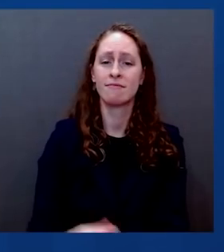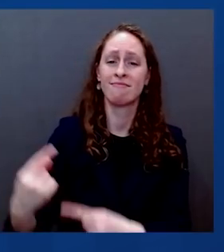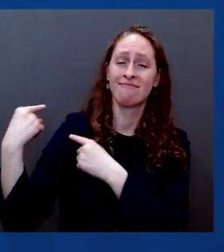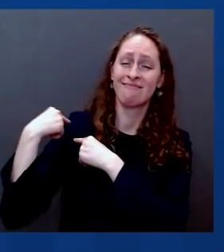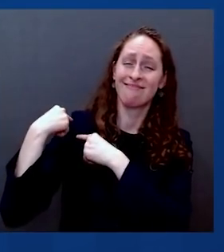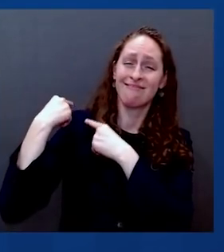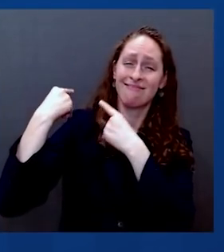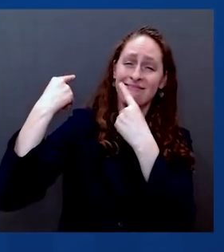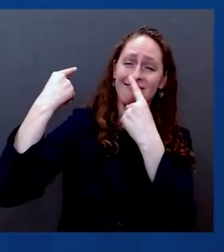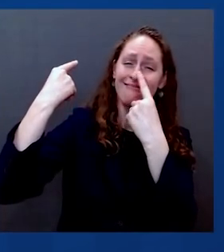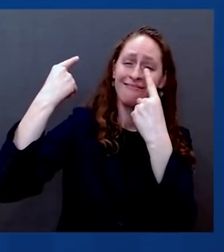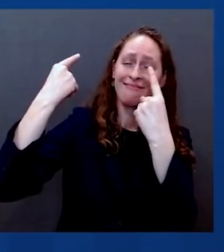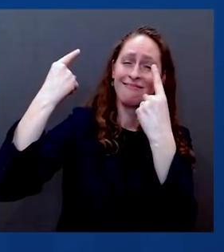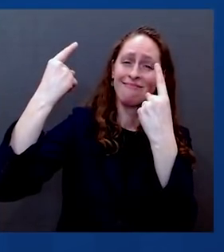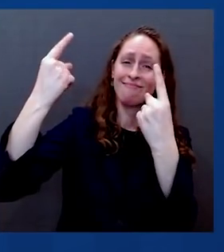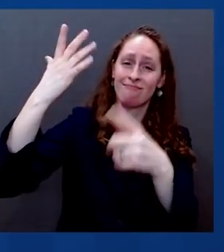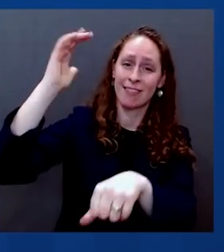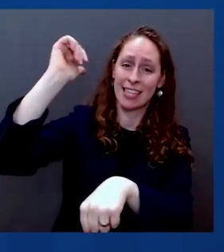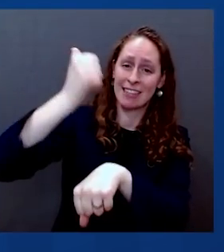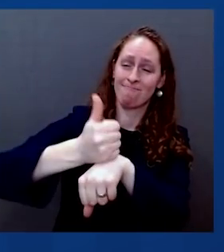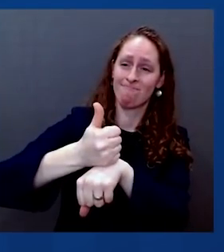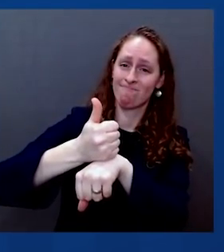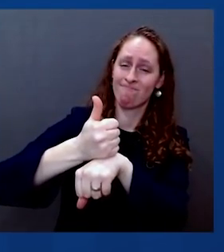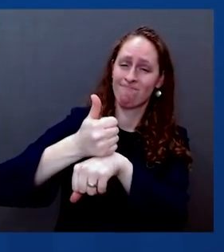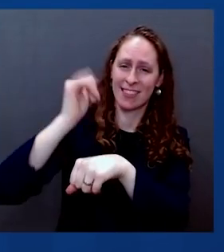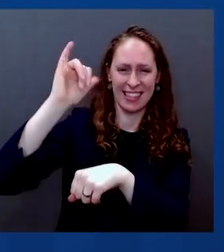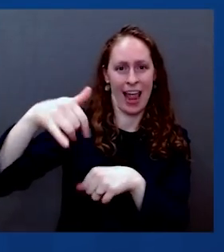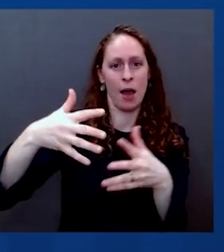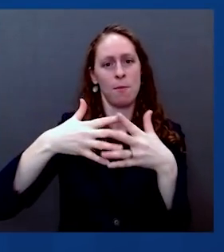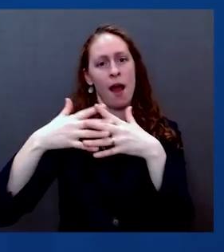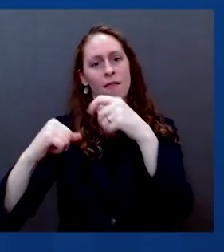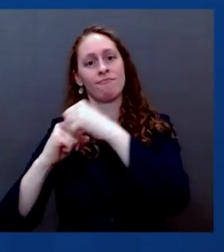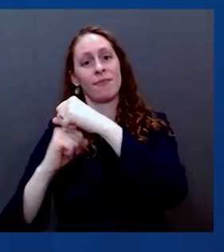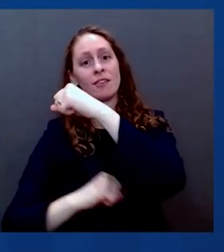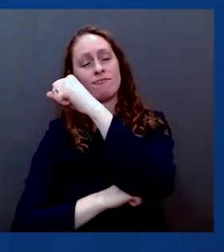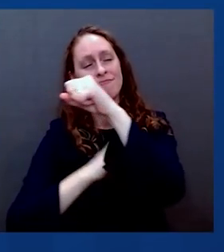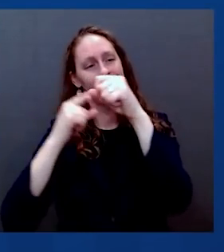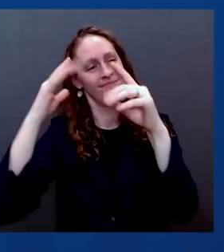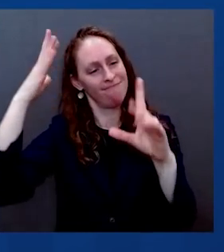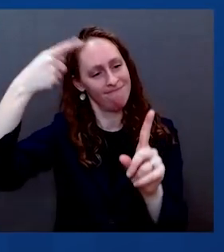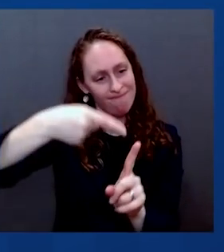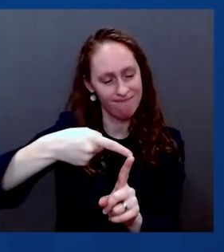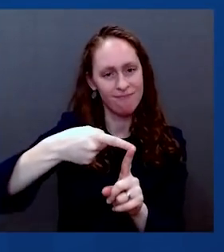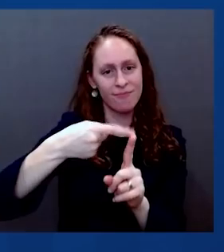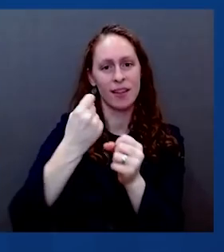especially the students here -- your generation that just started voting --